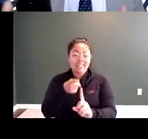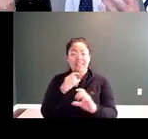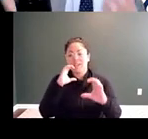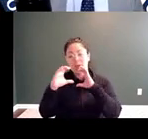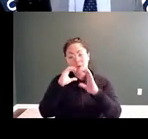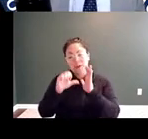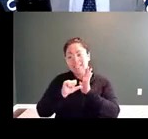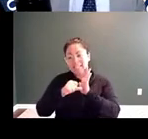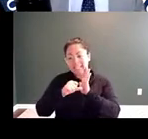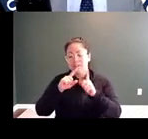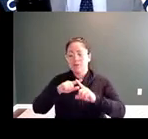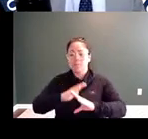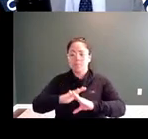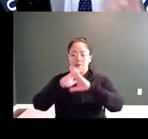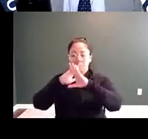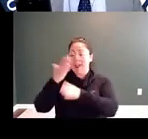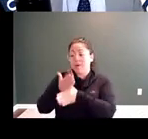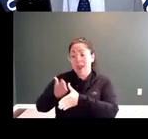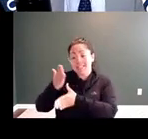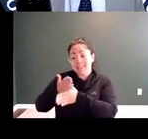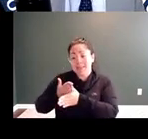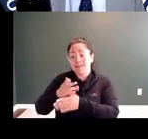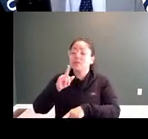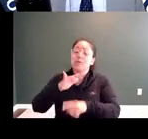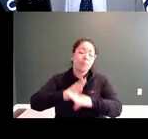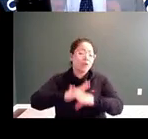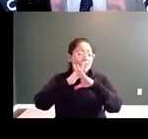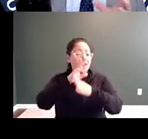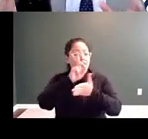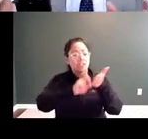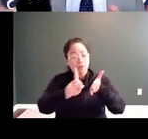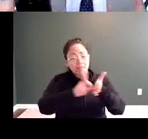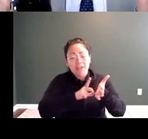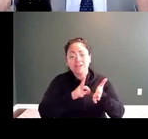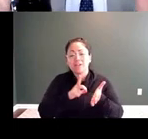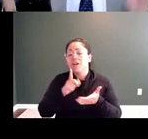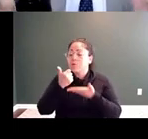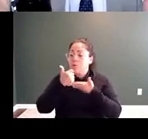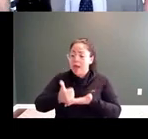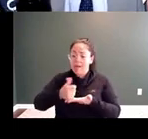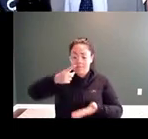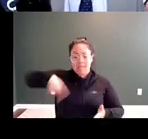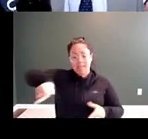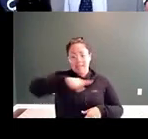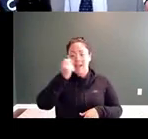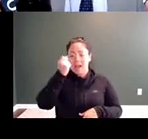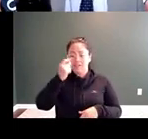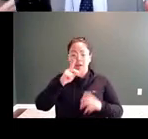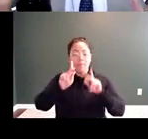to preventing harassment from occurring, to preventing discrimination from occurring if we can understand that people communicate in different ways,